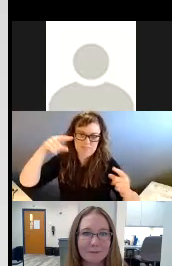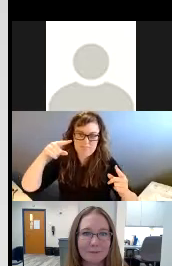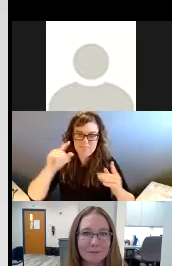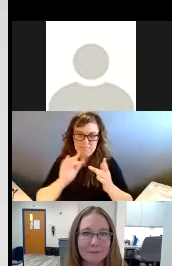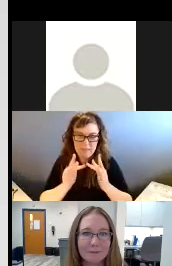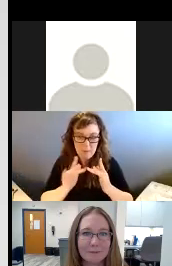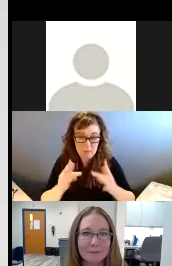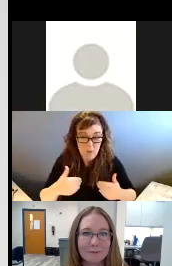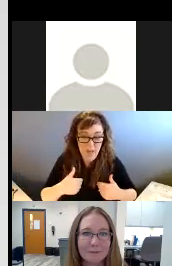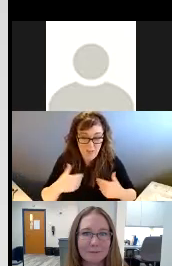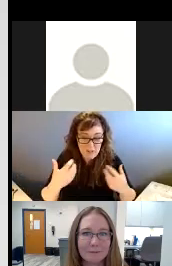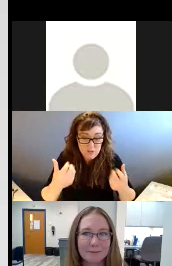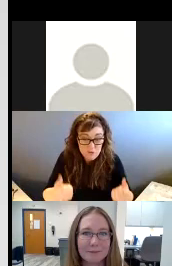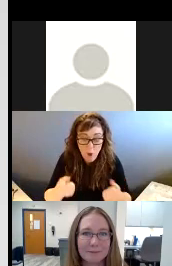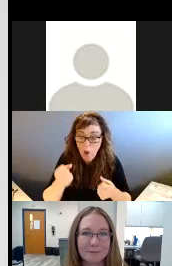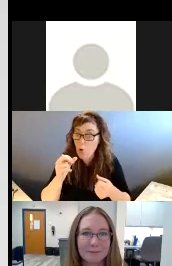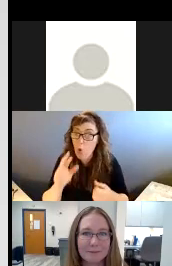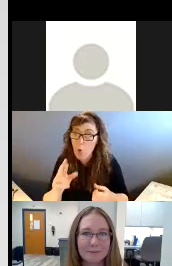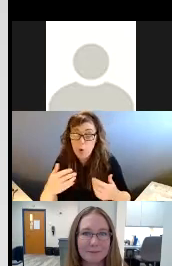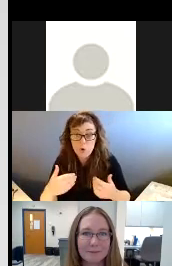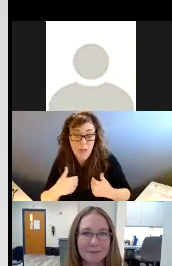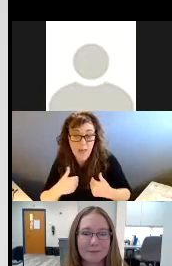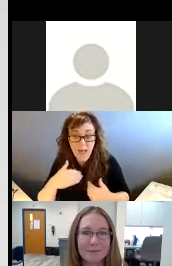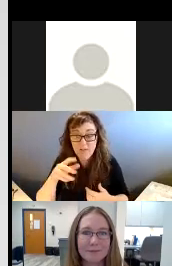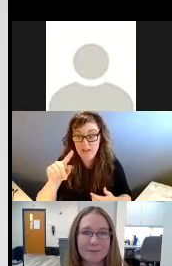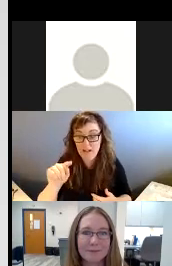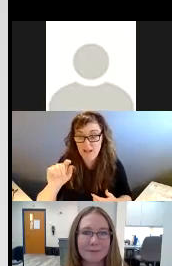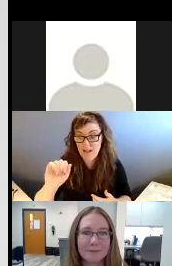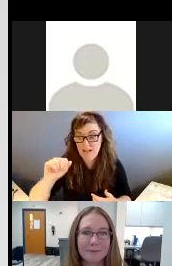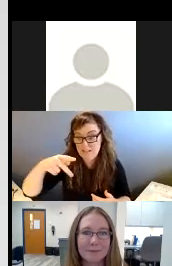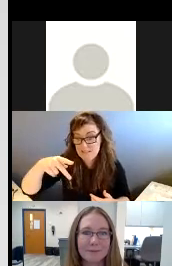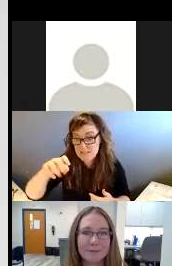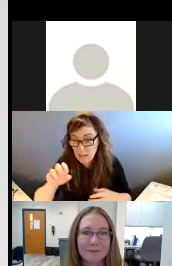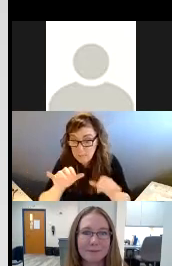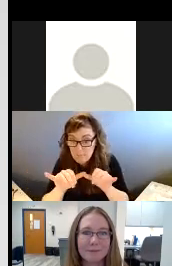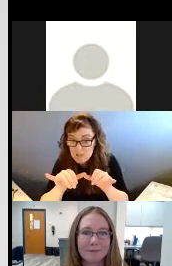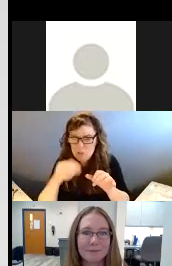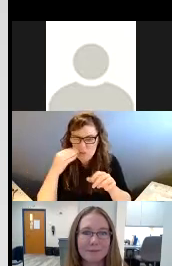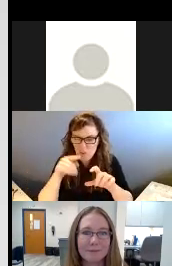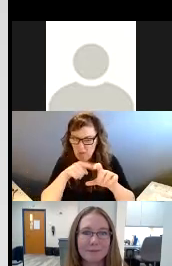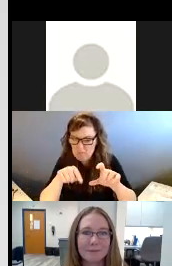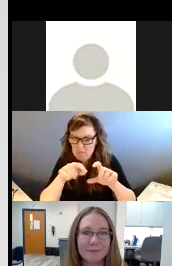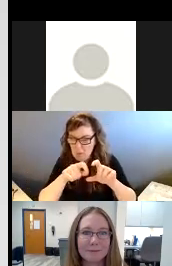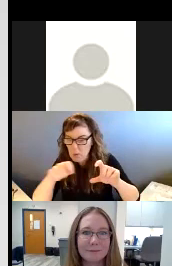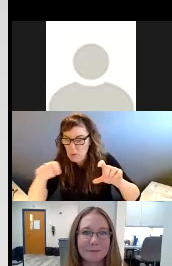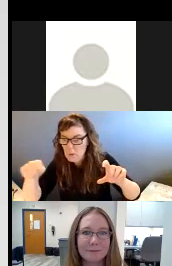SOME PATIENT/FAMILIES DON'T HAVE A TAPE MEASURE SO WE HAVE TO REMIND THEM BEFOREHAND.